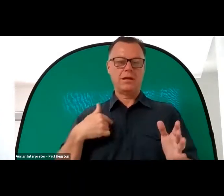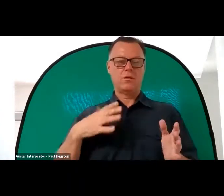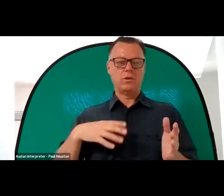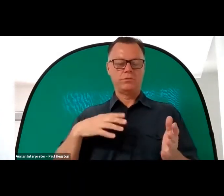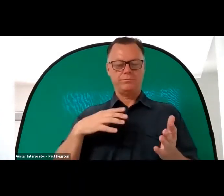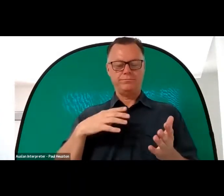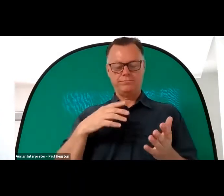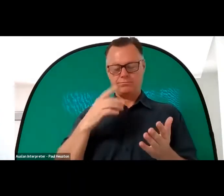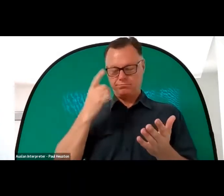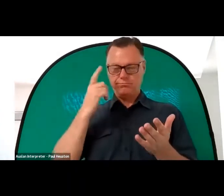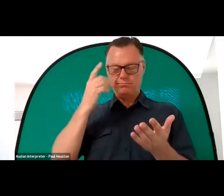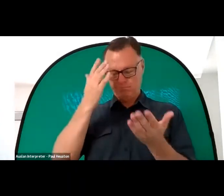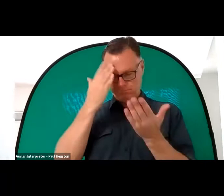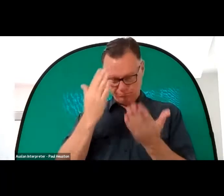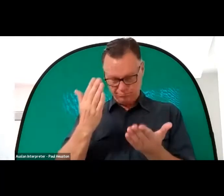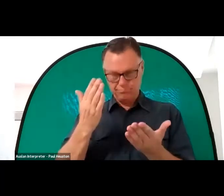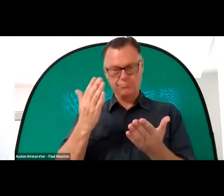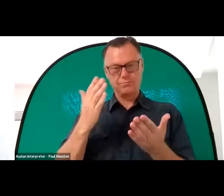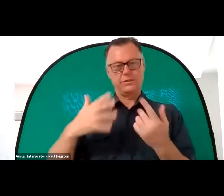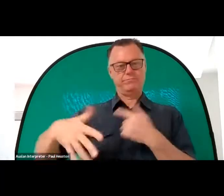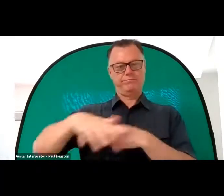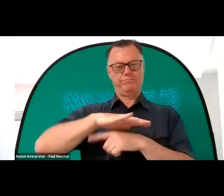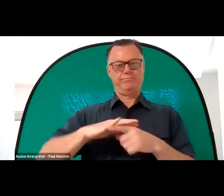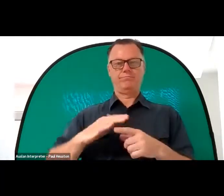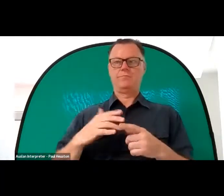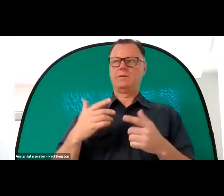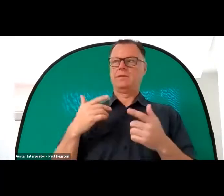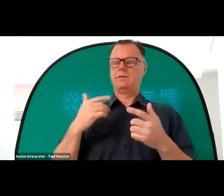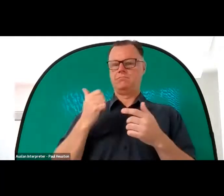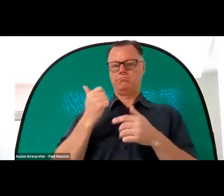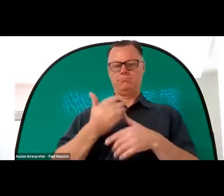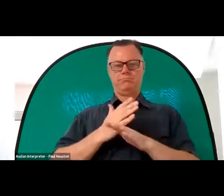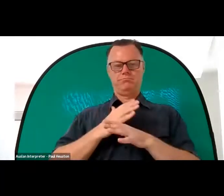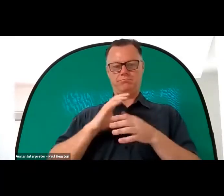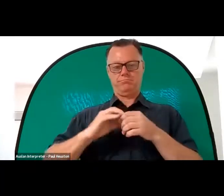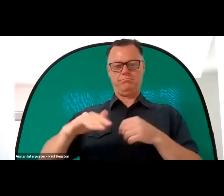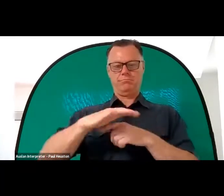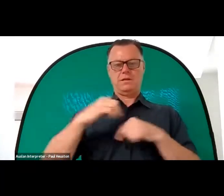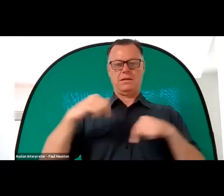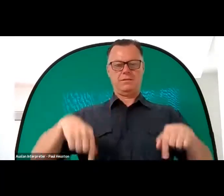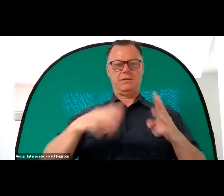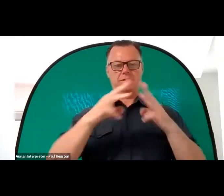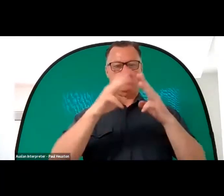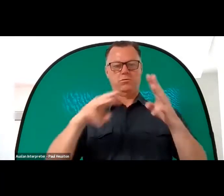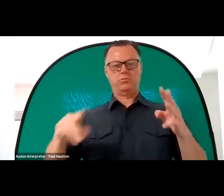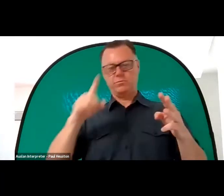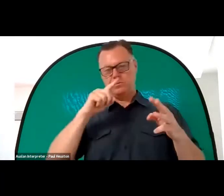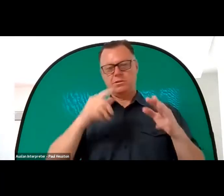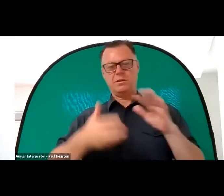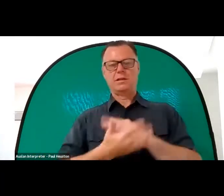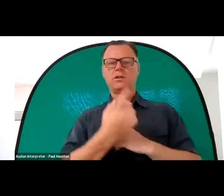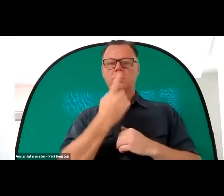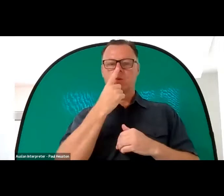caregivers. My name is Mary Sayers and I am the CEO for children and young people with disability Australia. Before we begin I'd like to acknowledge the traditional